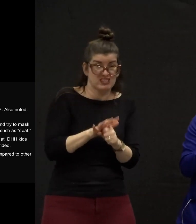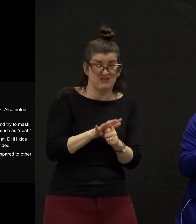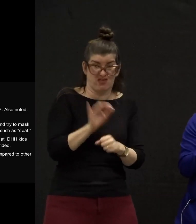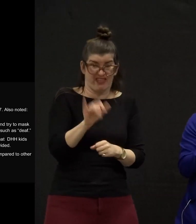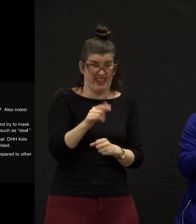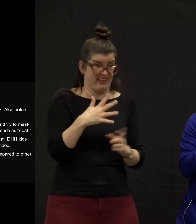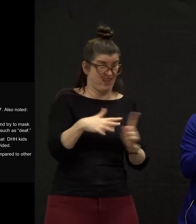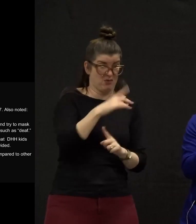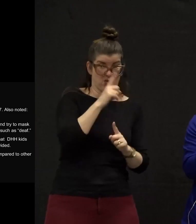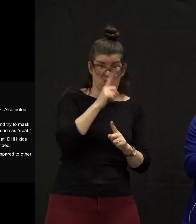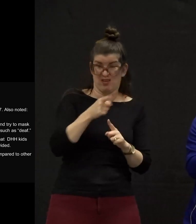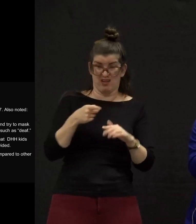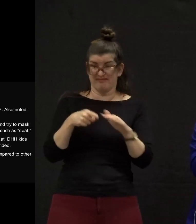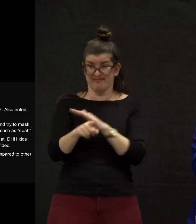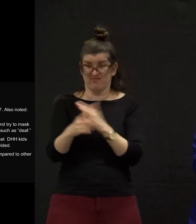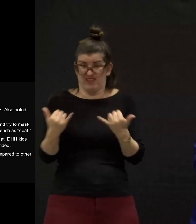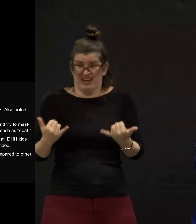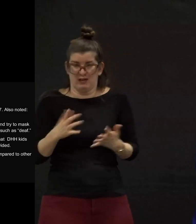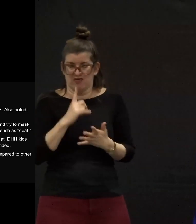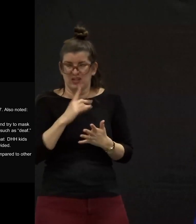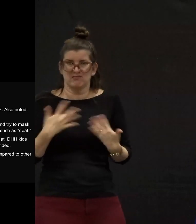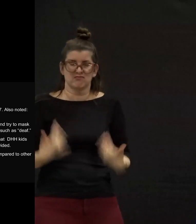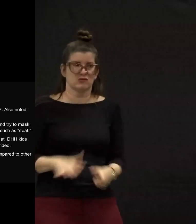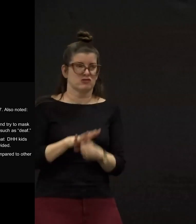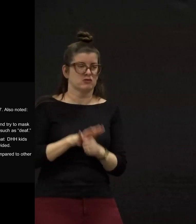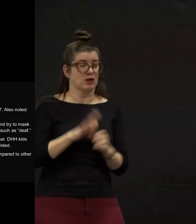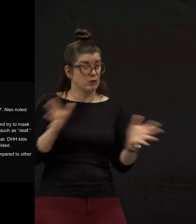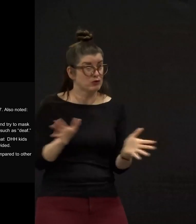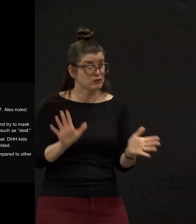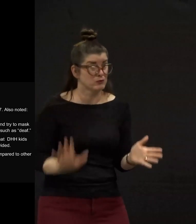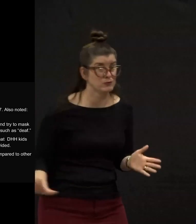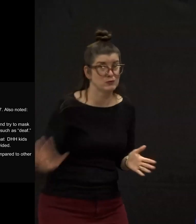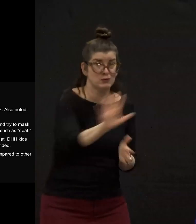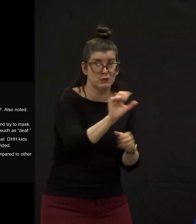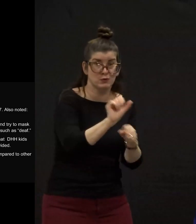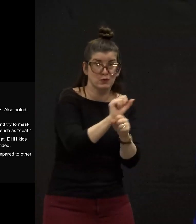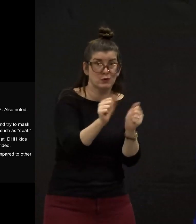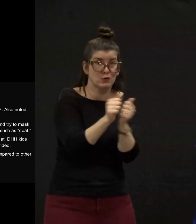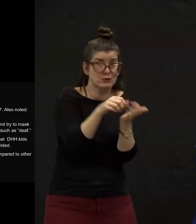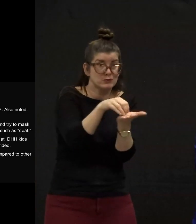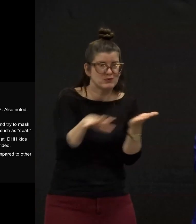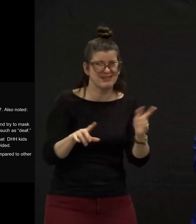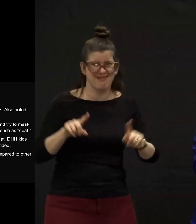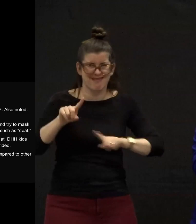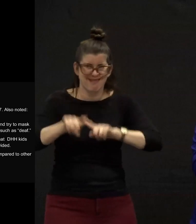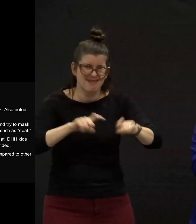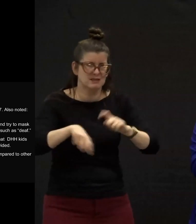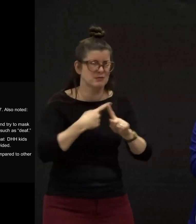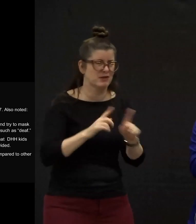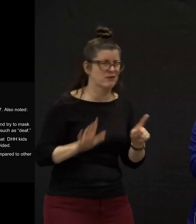So I would encourage y'all to, in your work with your kiddos, ask about fatigue and energy